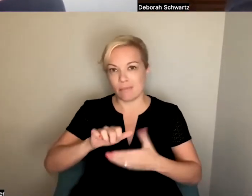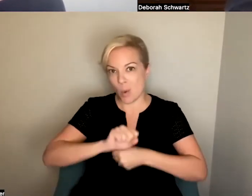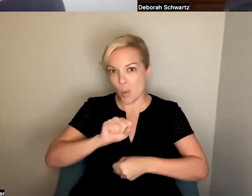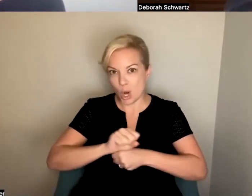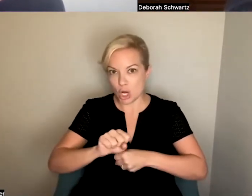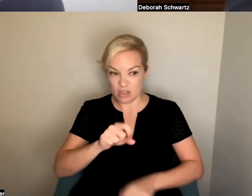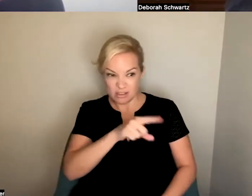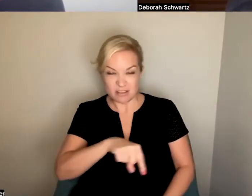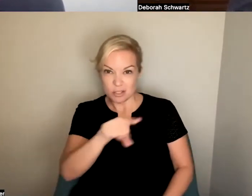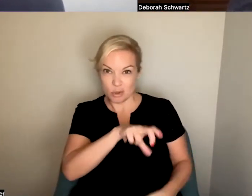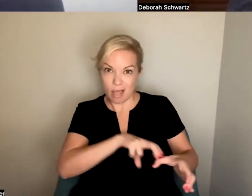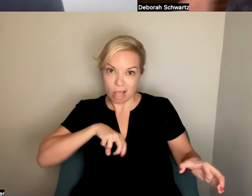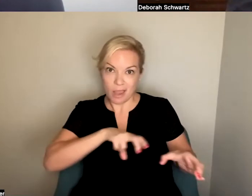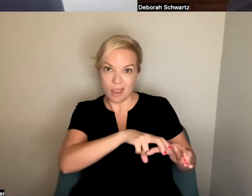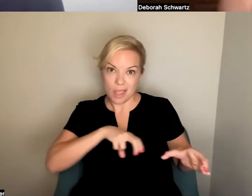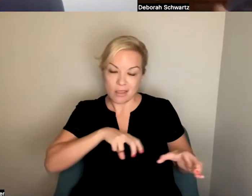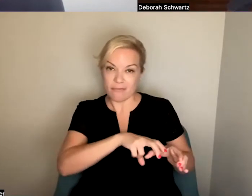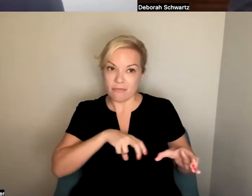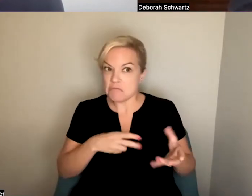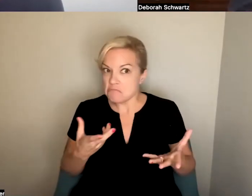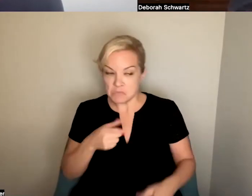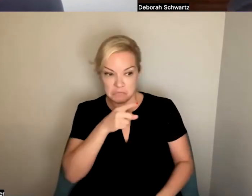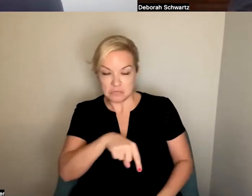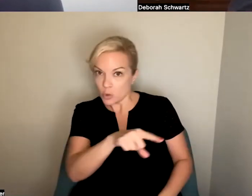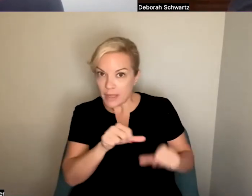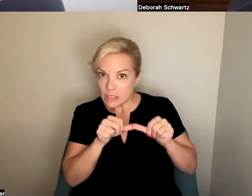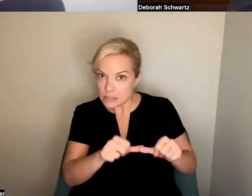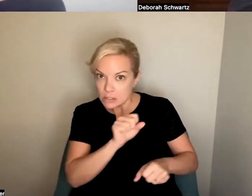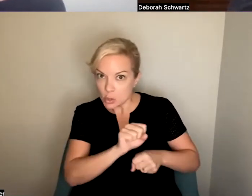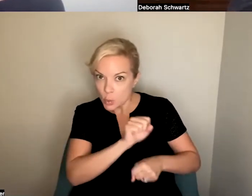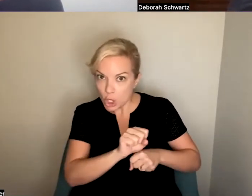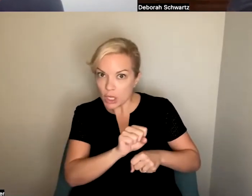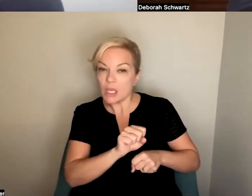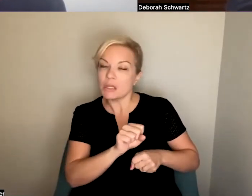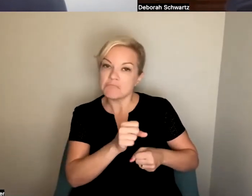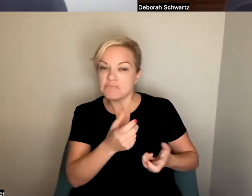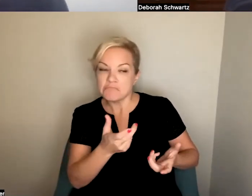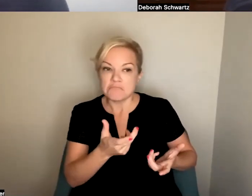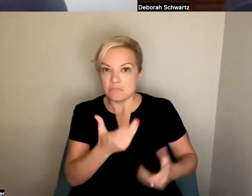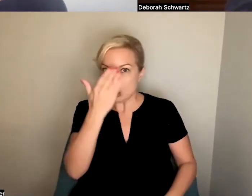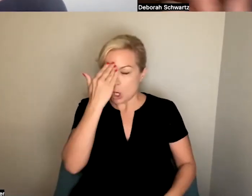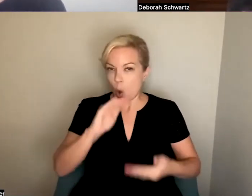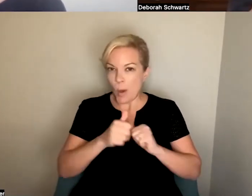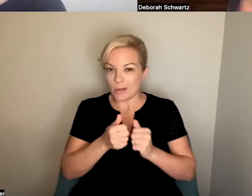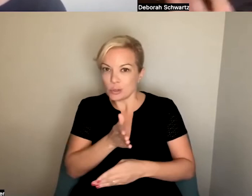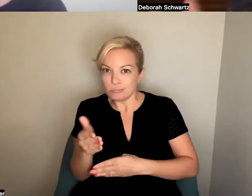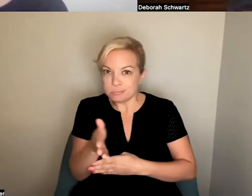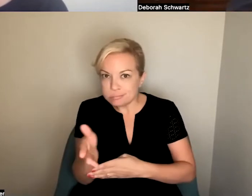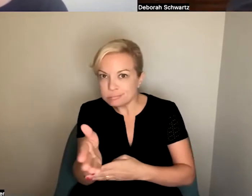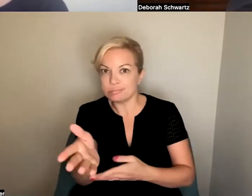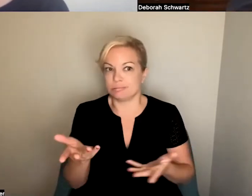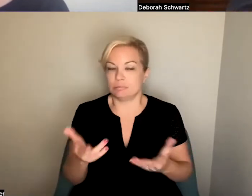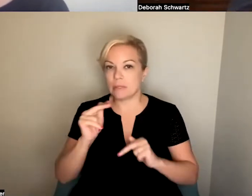or have you seen people who, who, you know, have figured out how to build new relationships